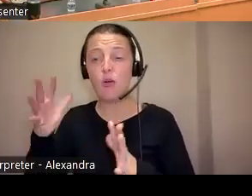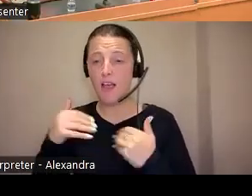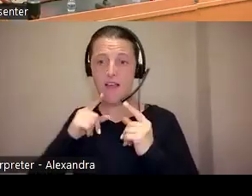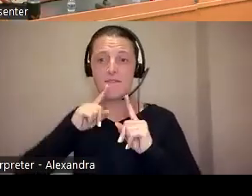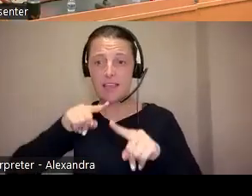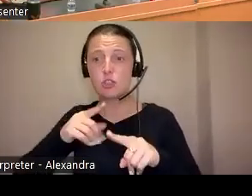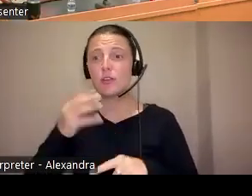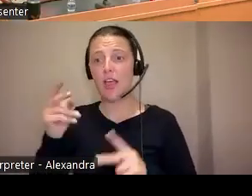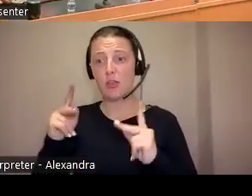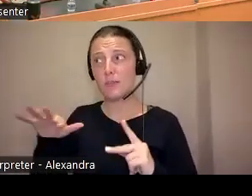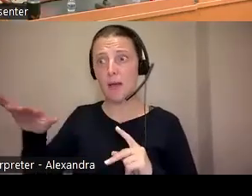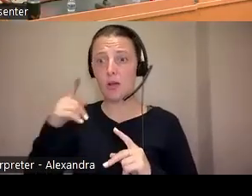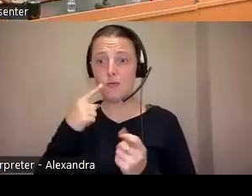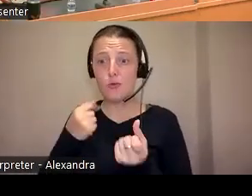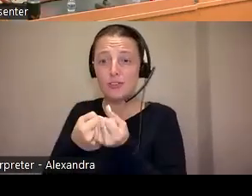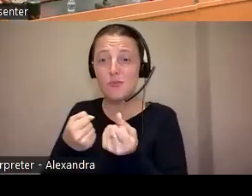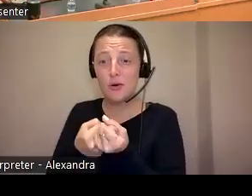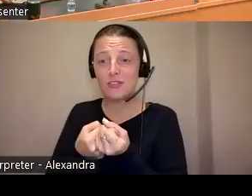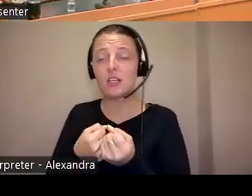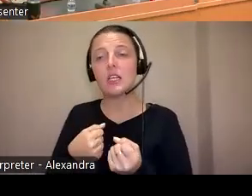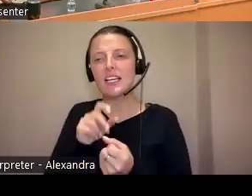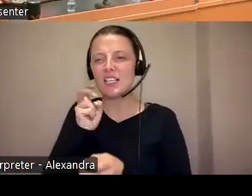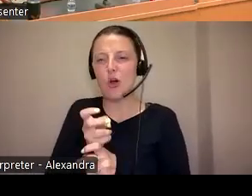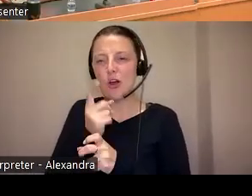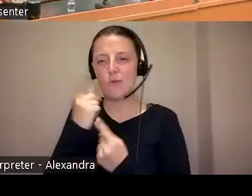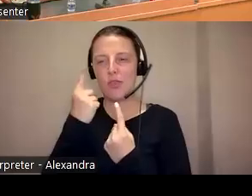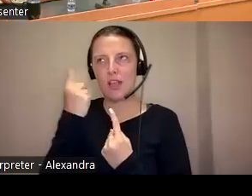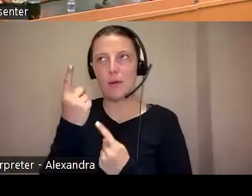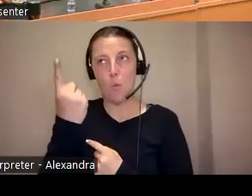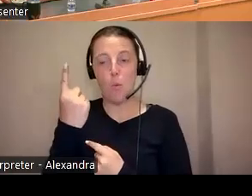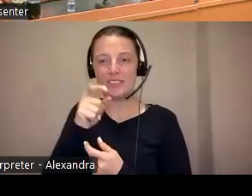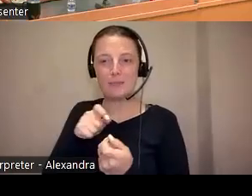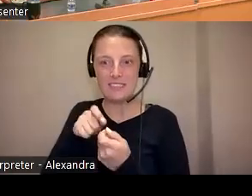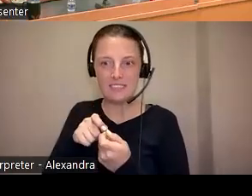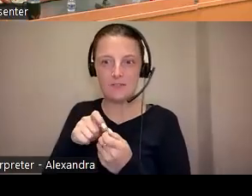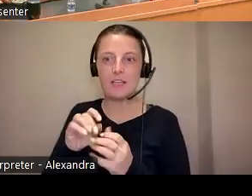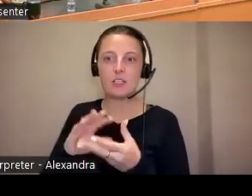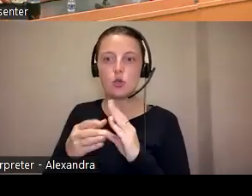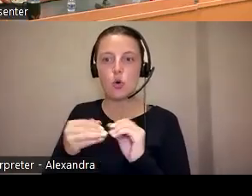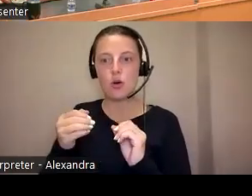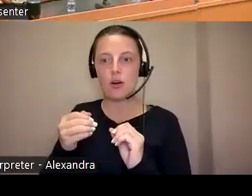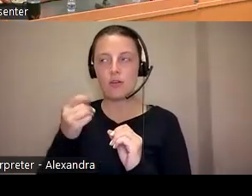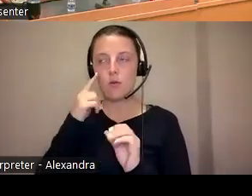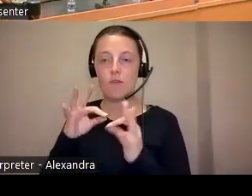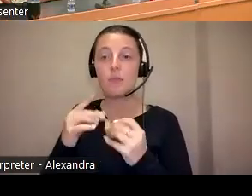it's really hard to like pinpoint a specific story about families, but I can say that I've been working with one family for about 7 months now,